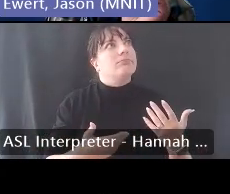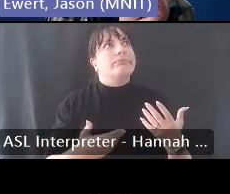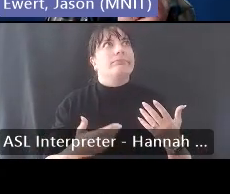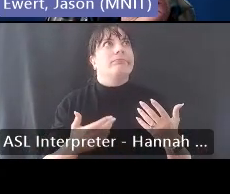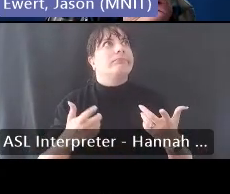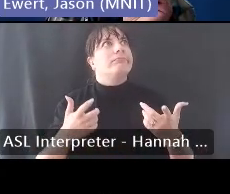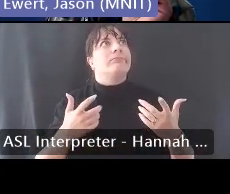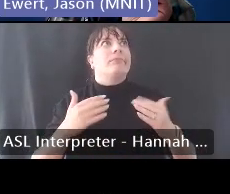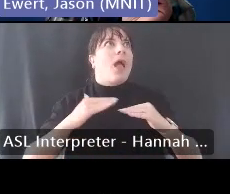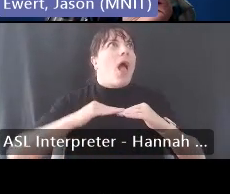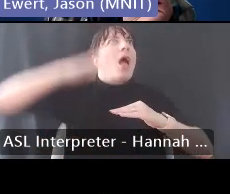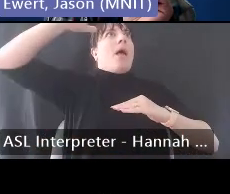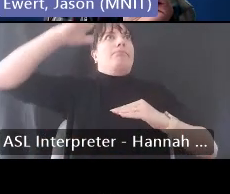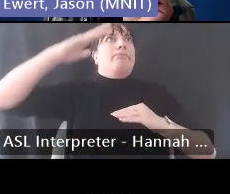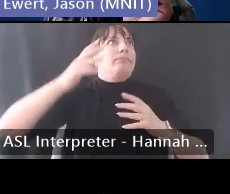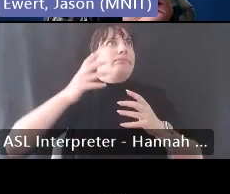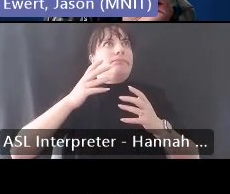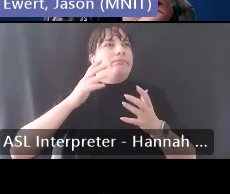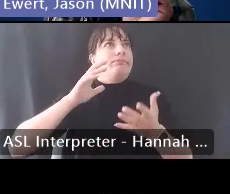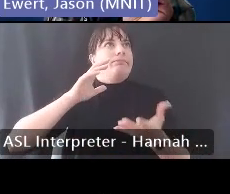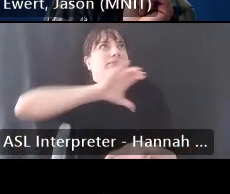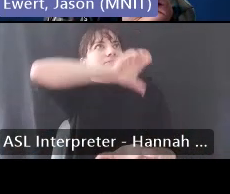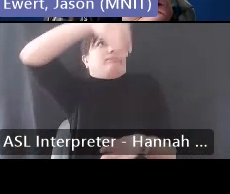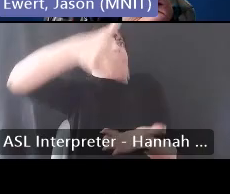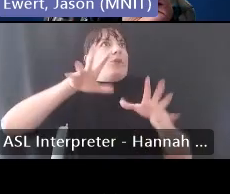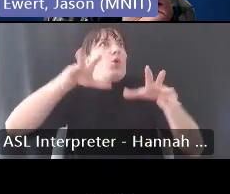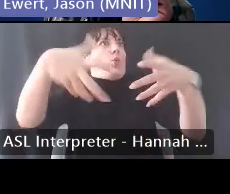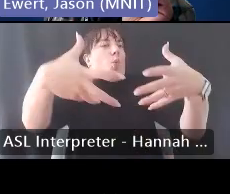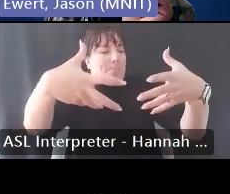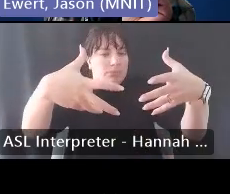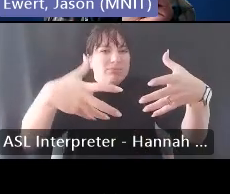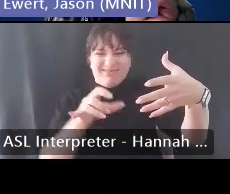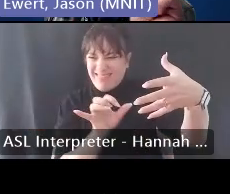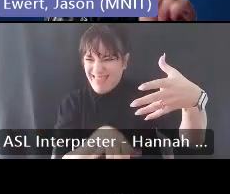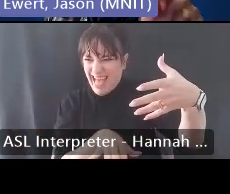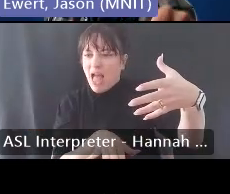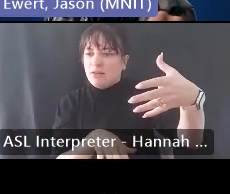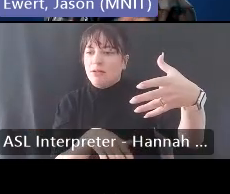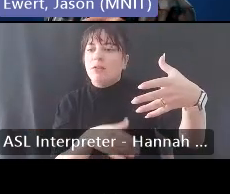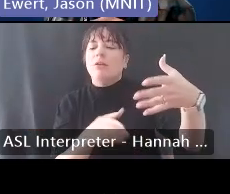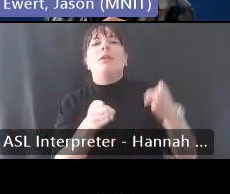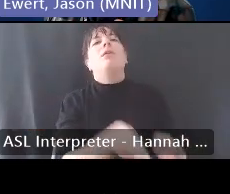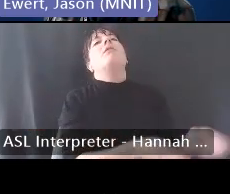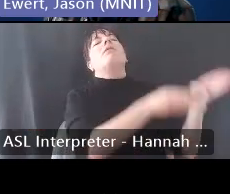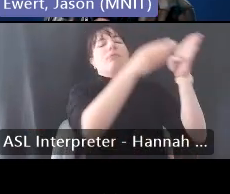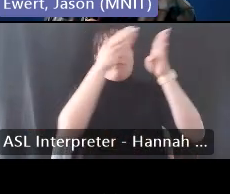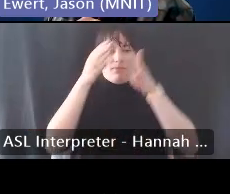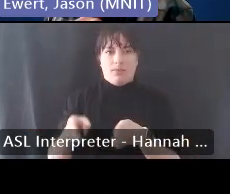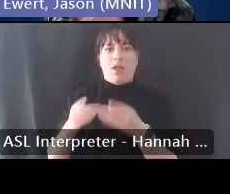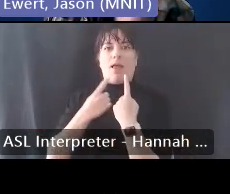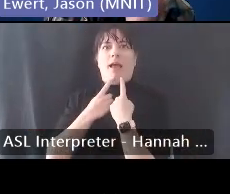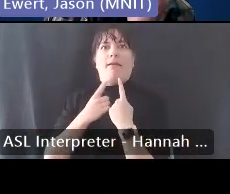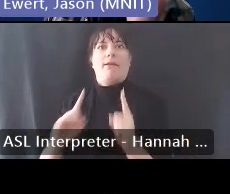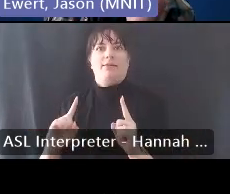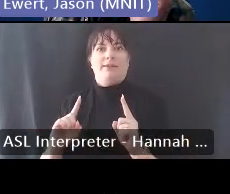and then announcing the category or the title of that layer.